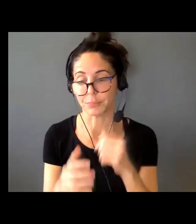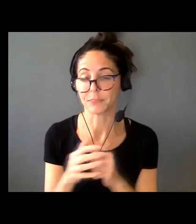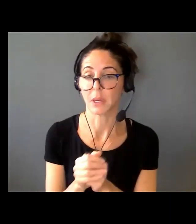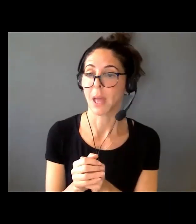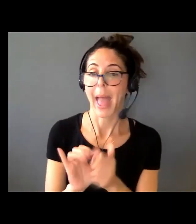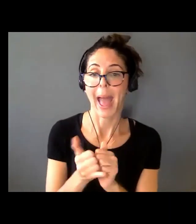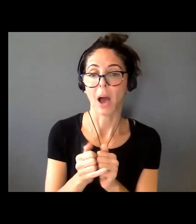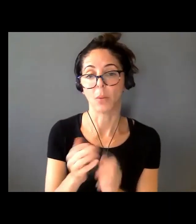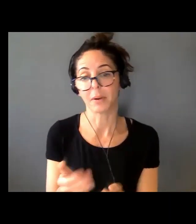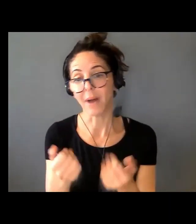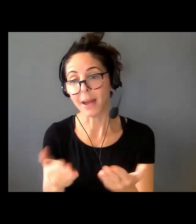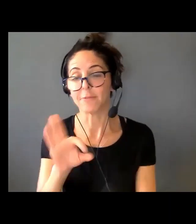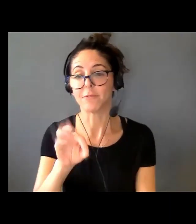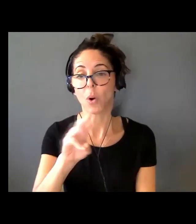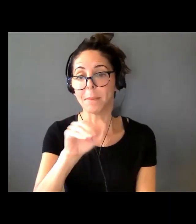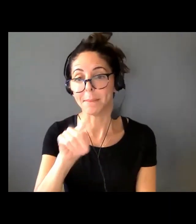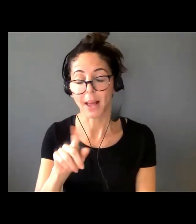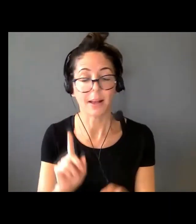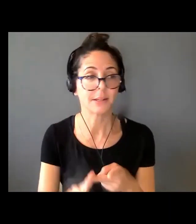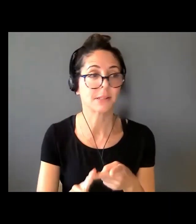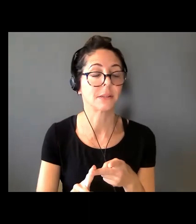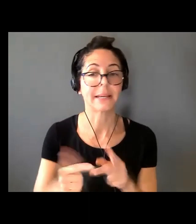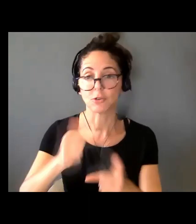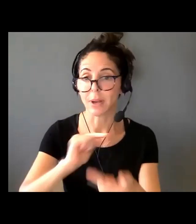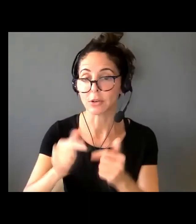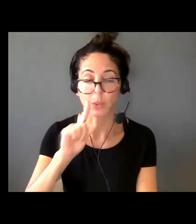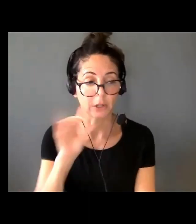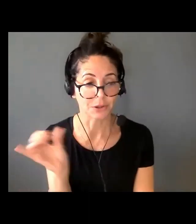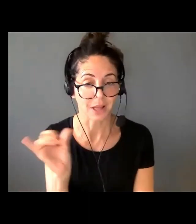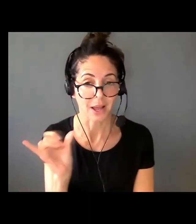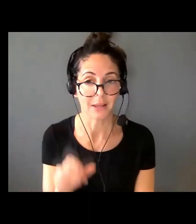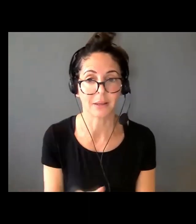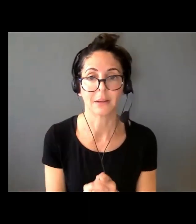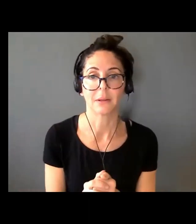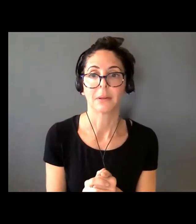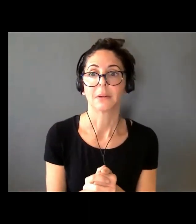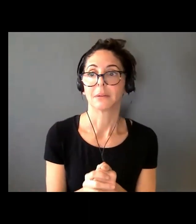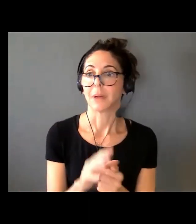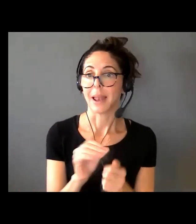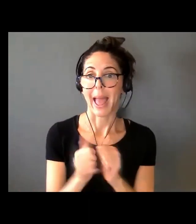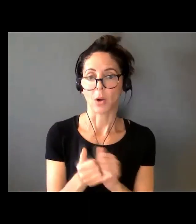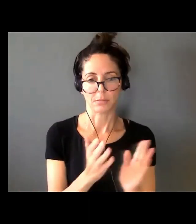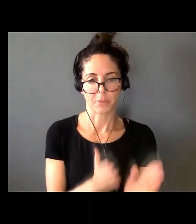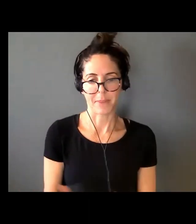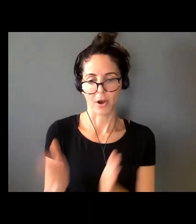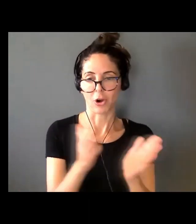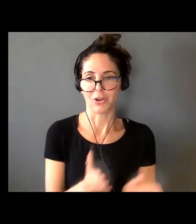design of interactions, and also the capacity to prepare and strengthen this participatory space.